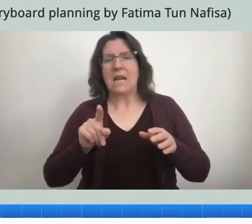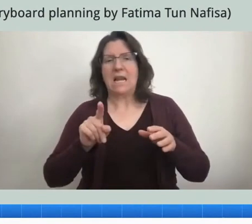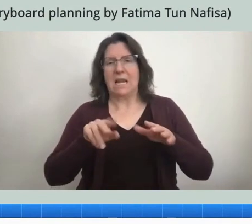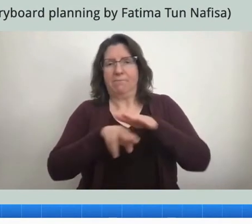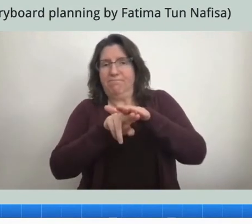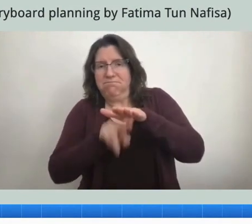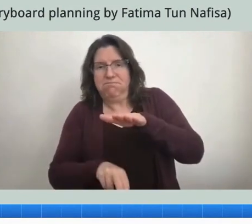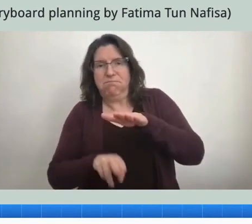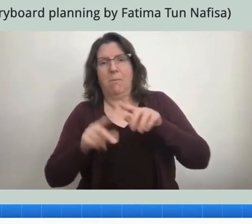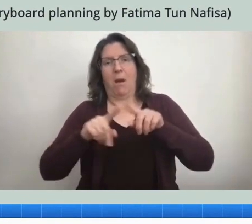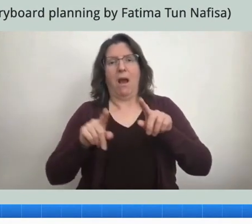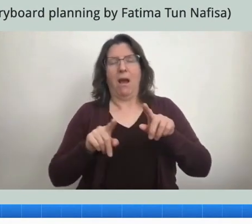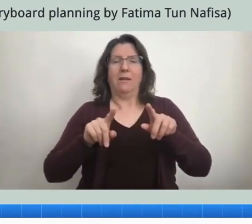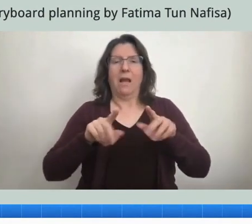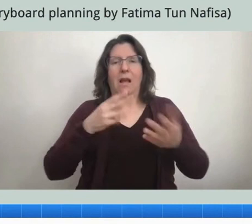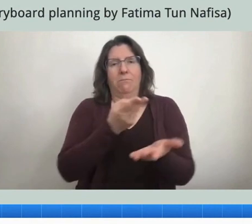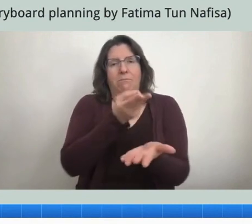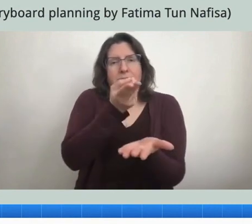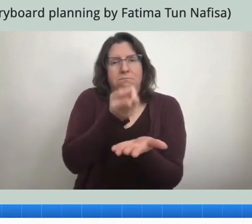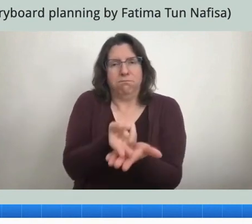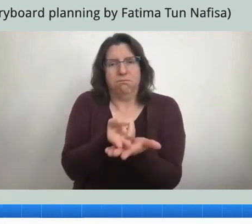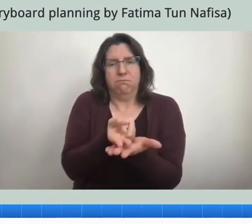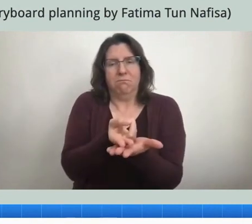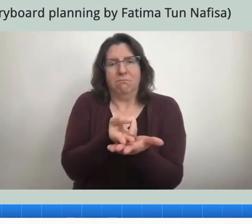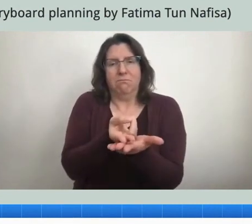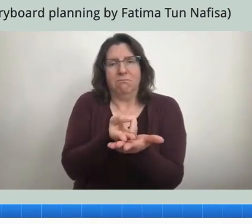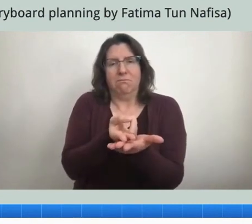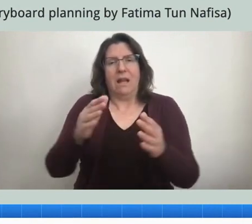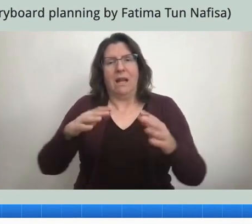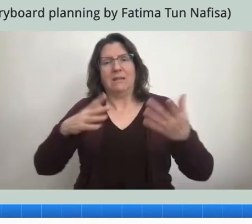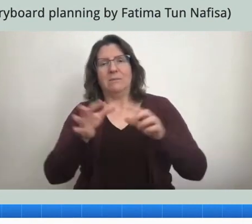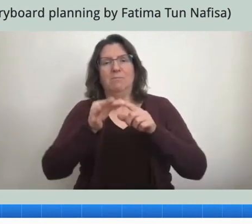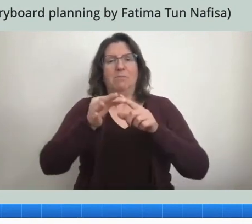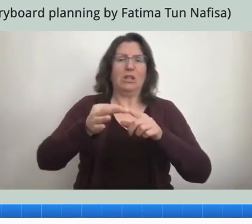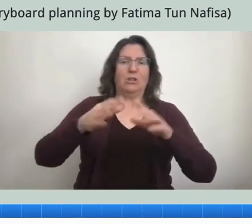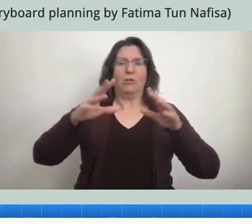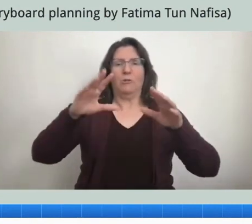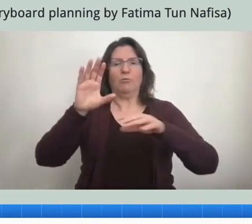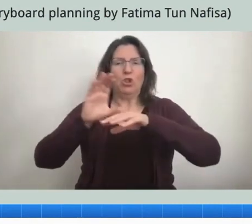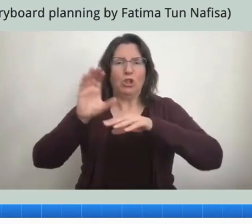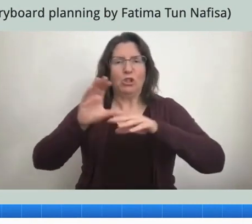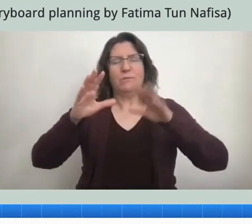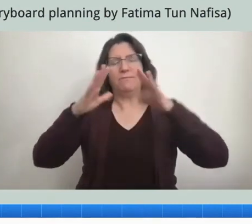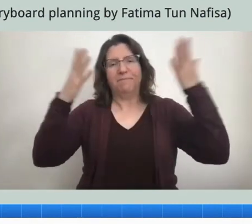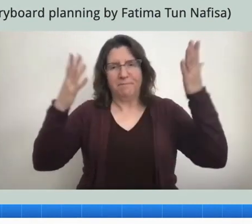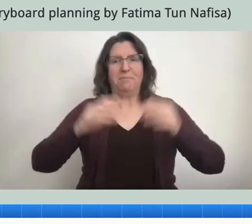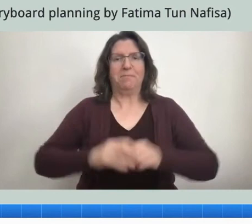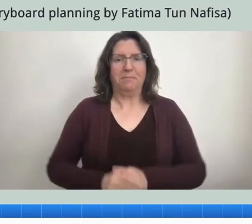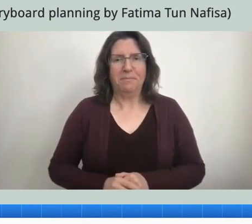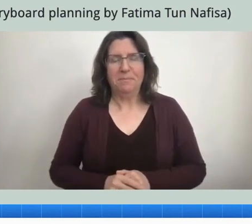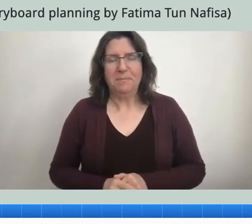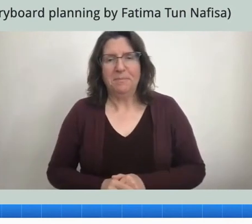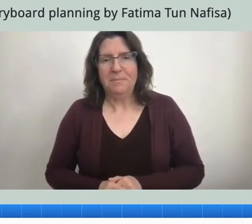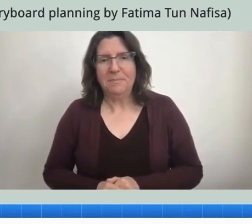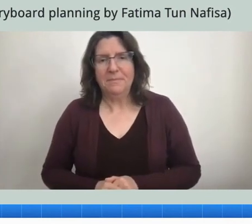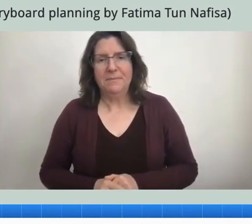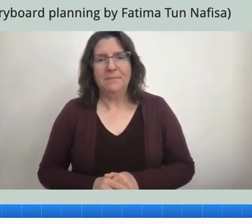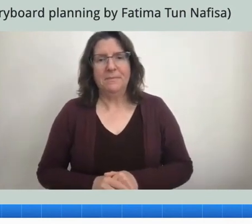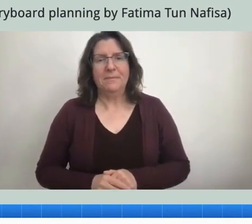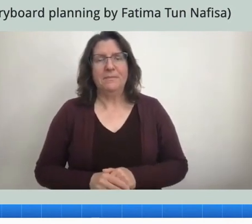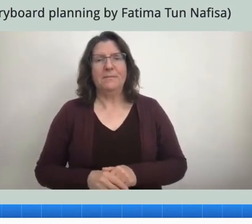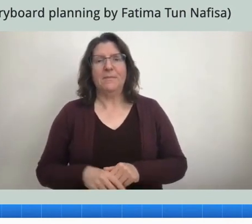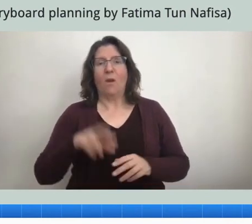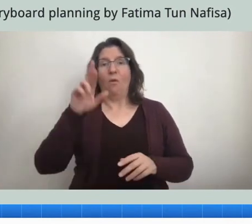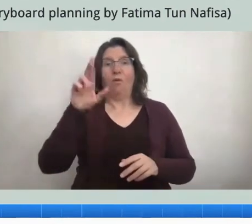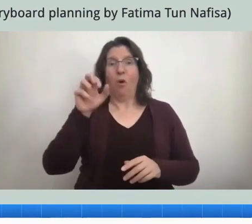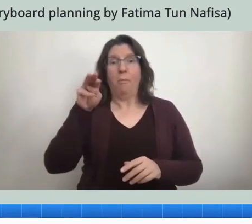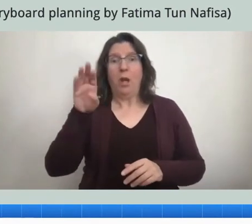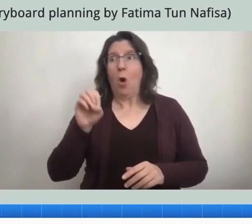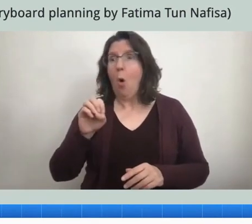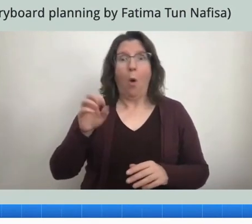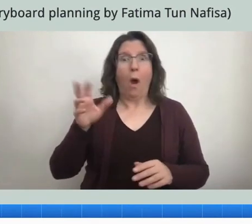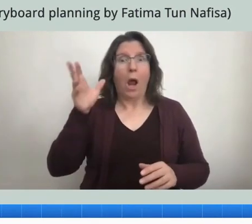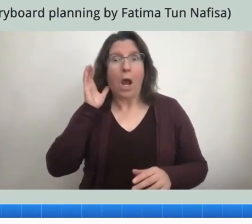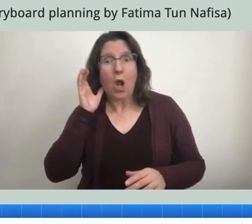She's not actually buried, she's laid to rest in a crypt.